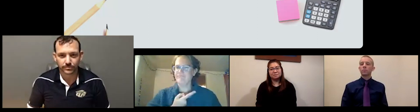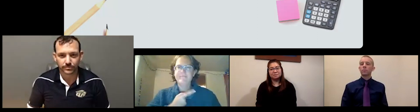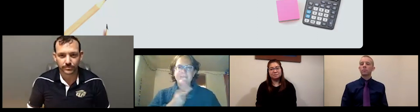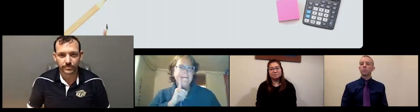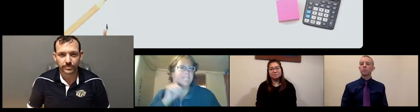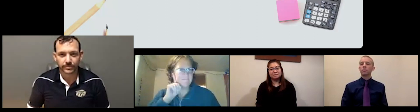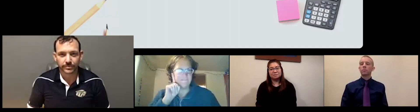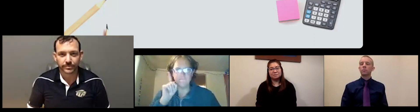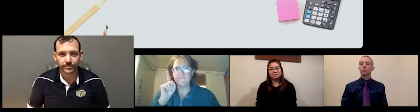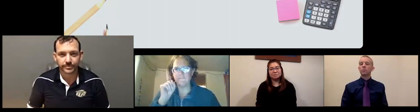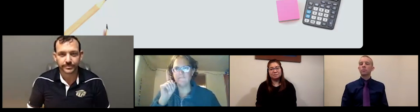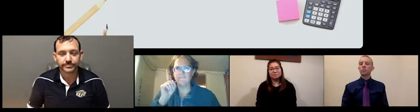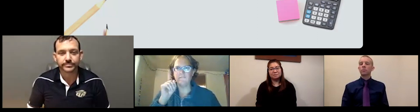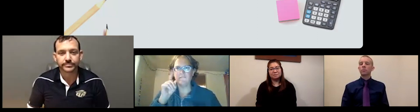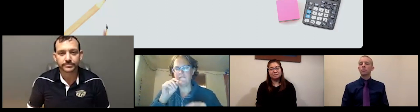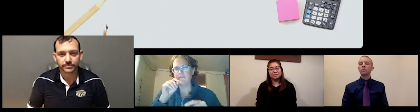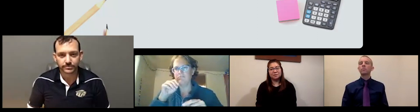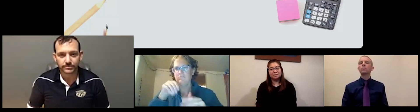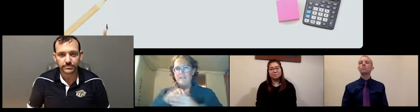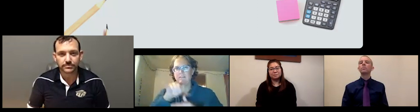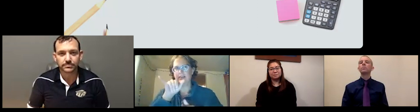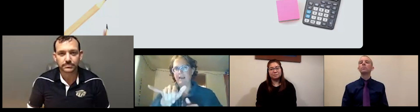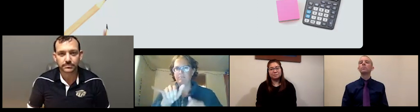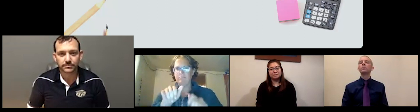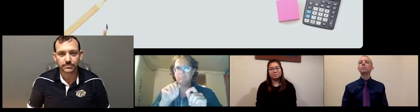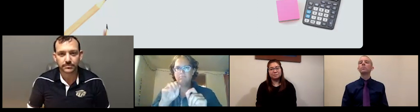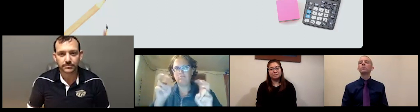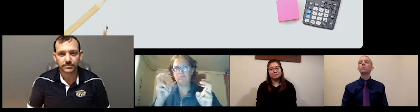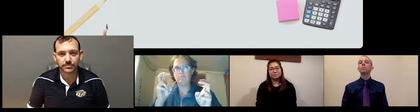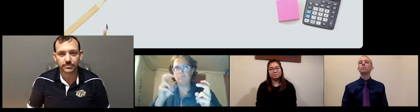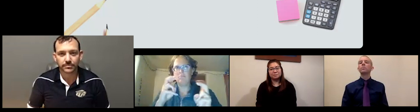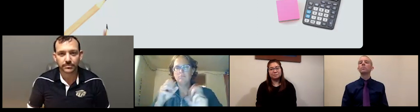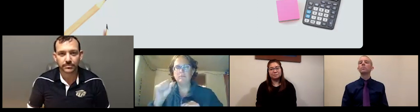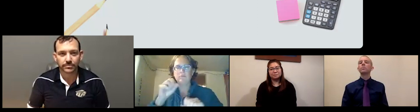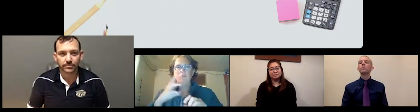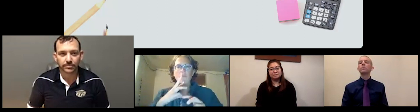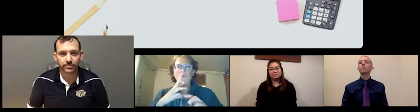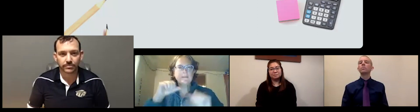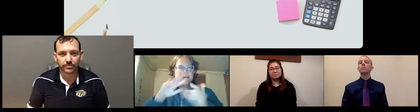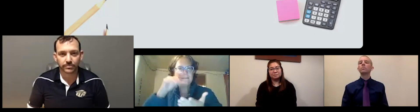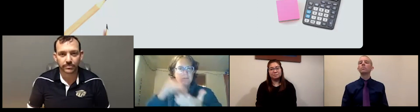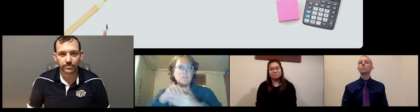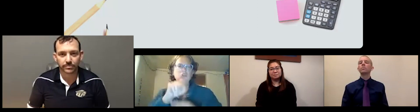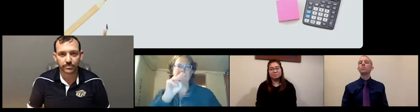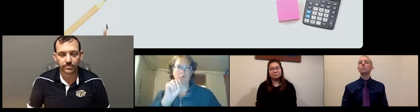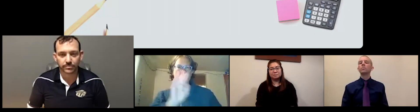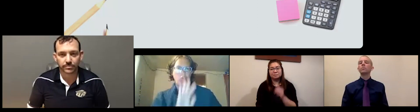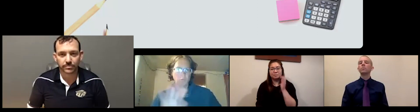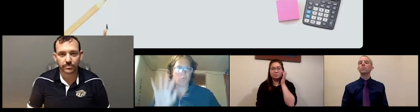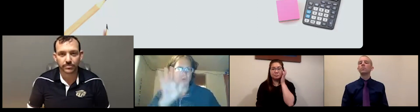I’m the only deaf person in that water science center in New Mexico.